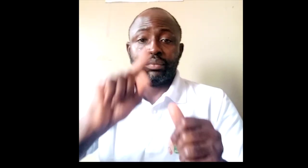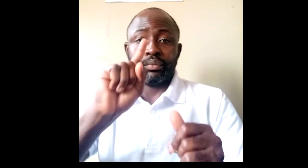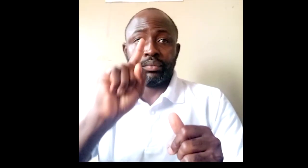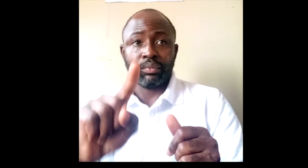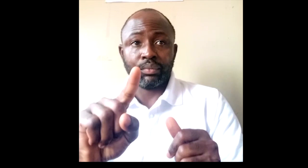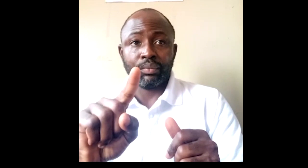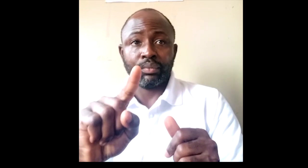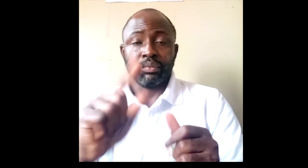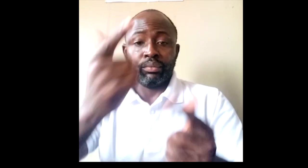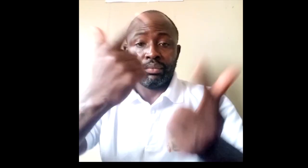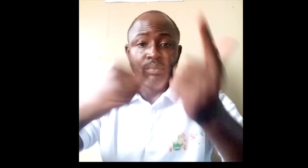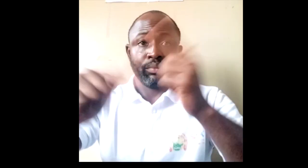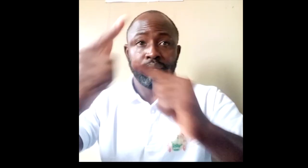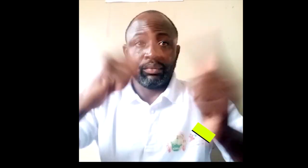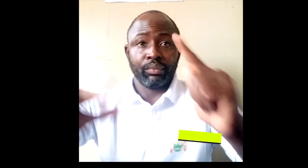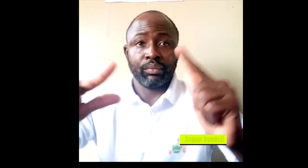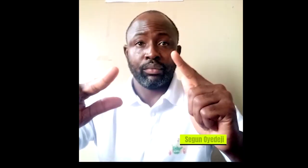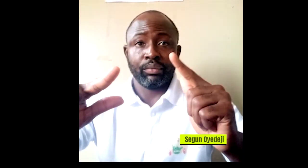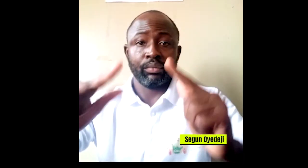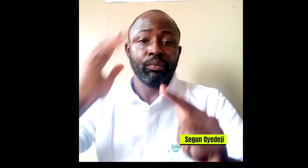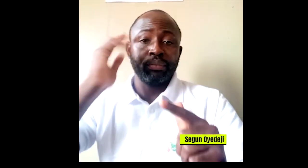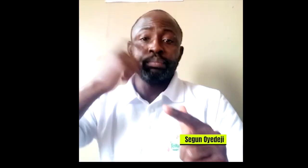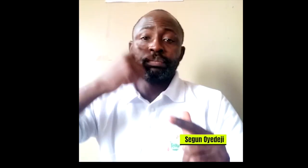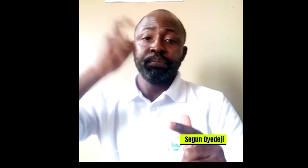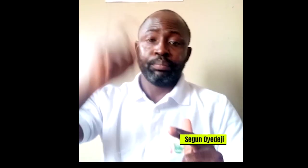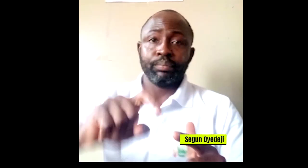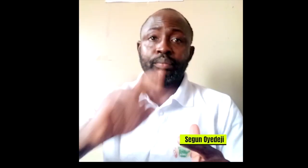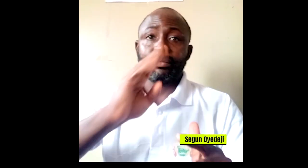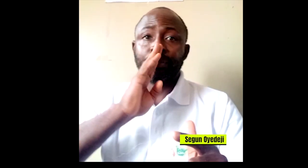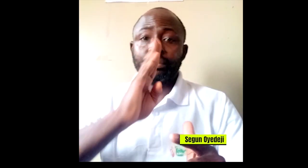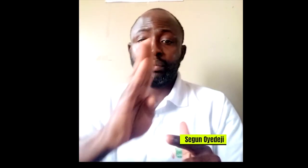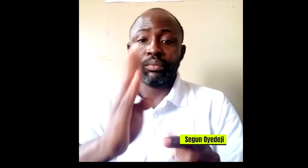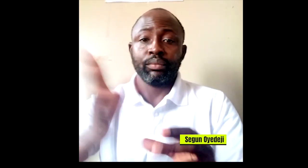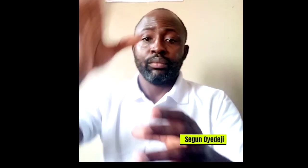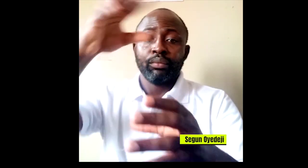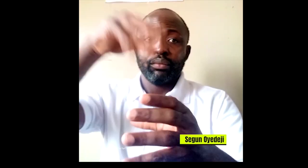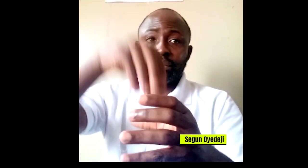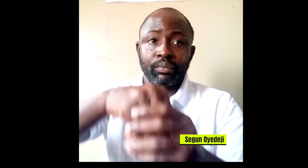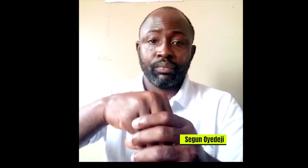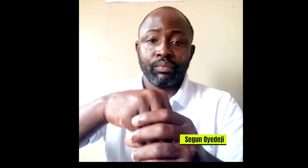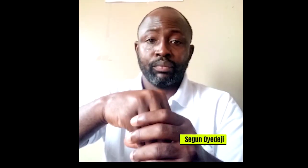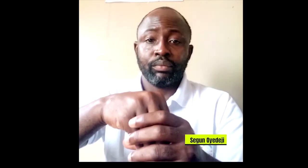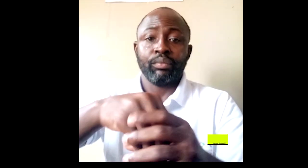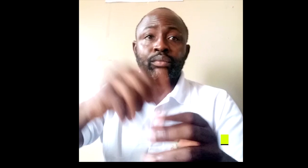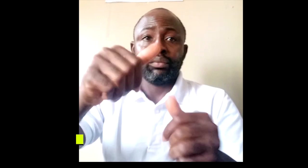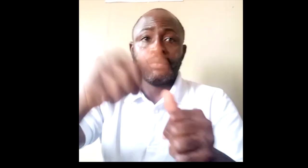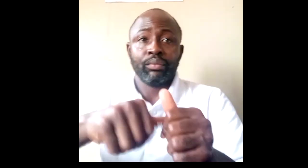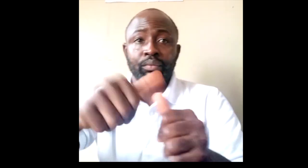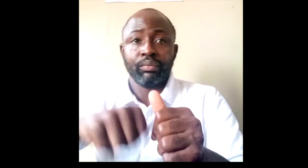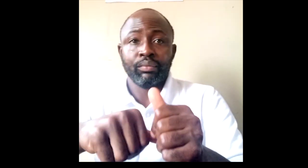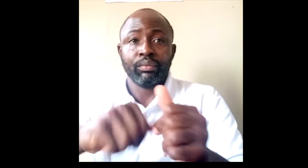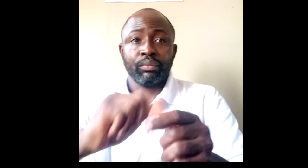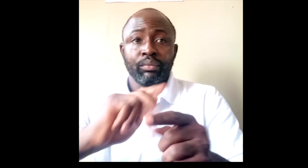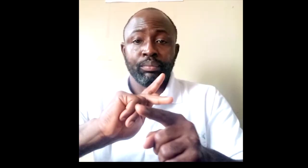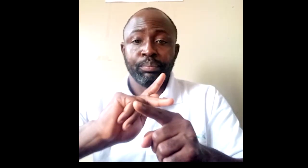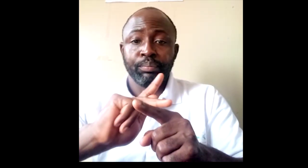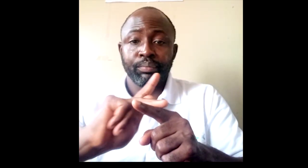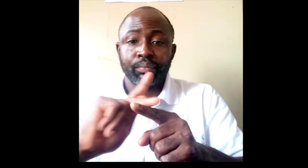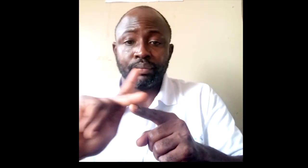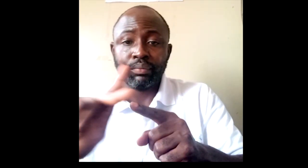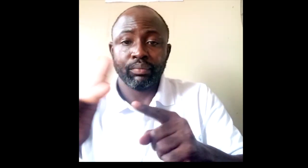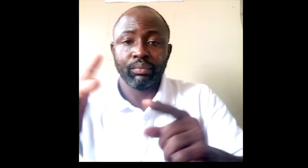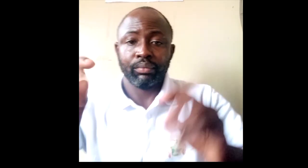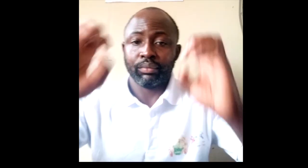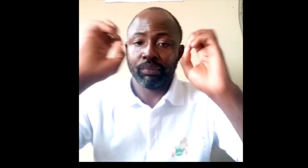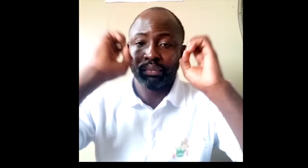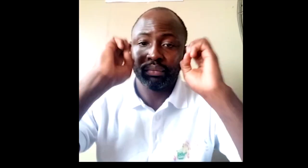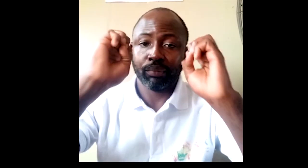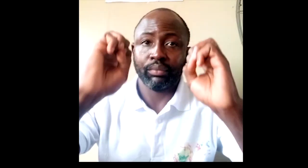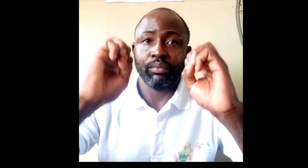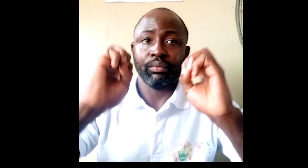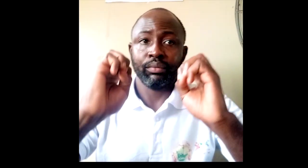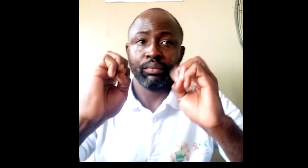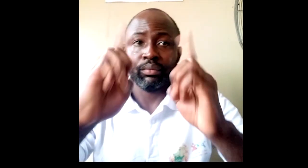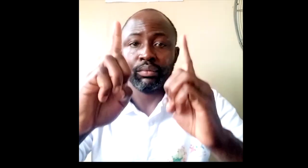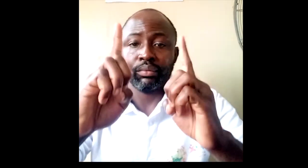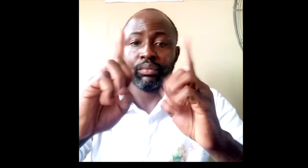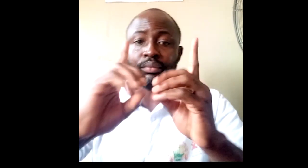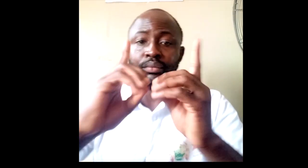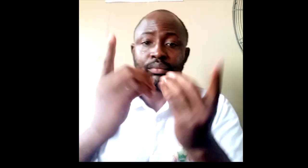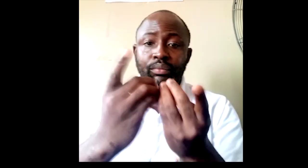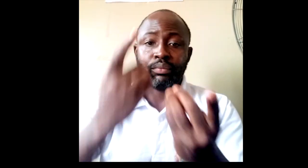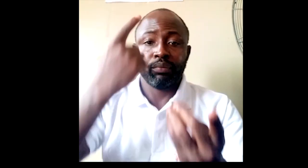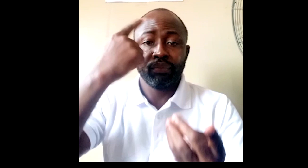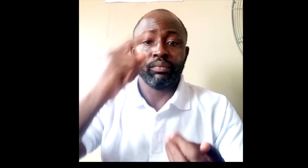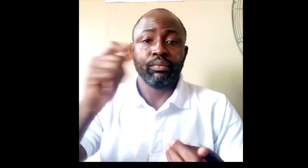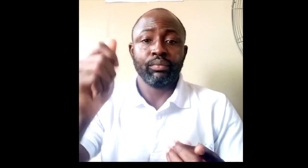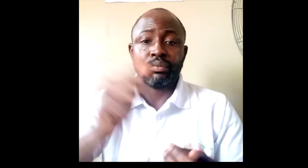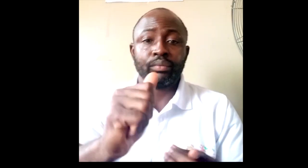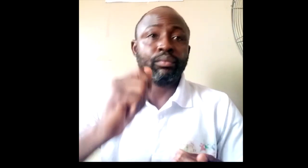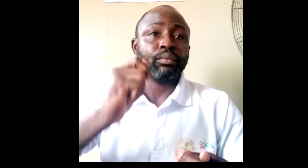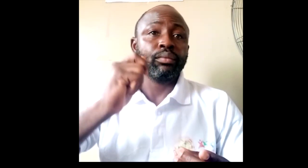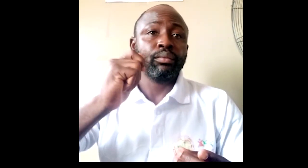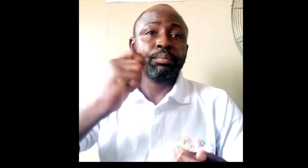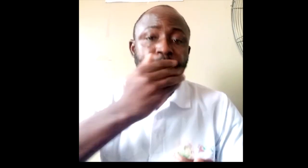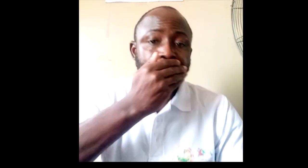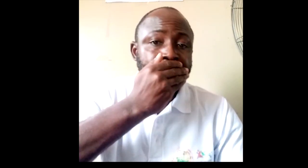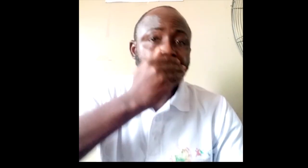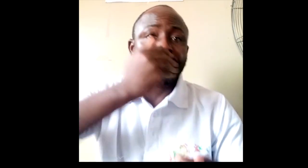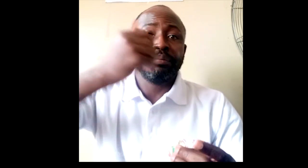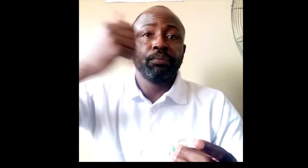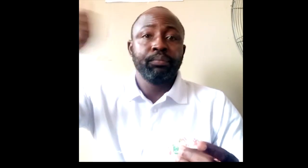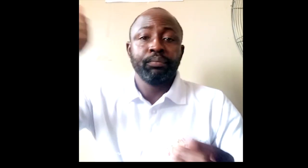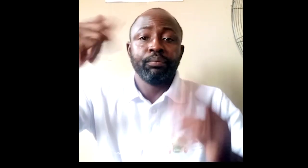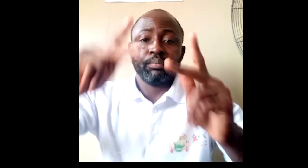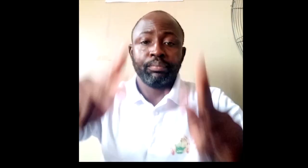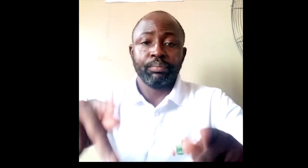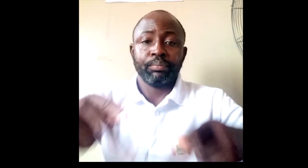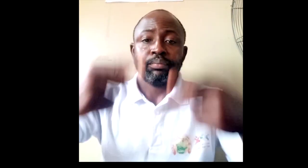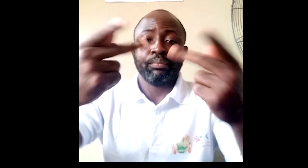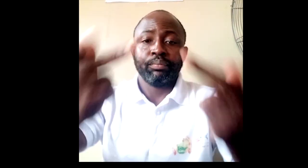For signed language to be for everyone, signed language should be included into every professional/